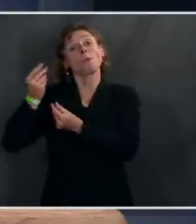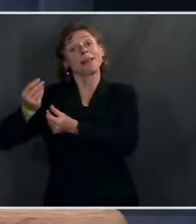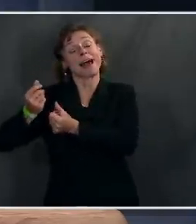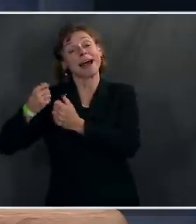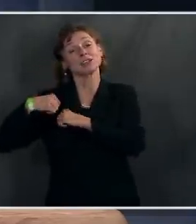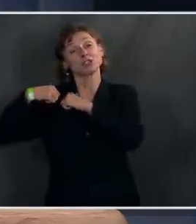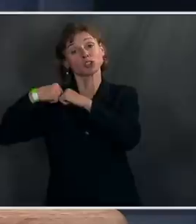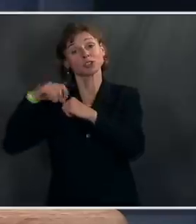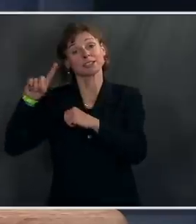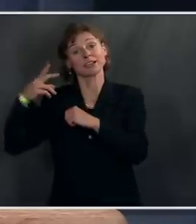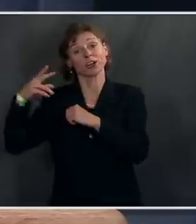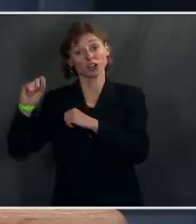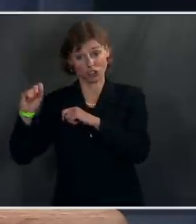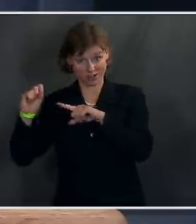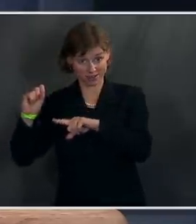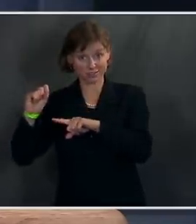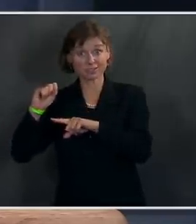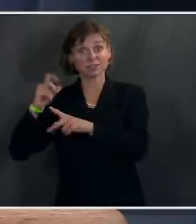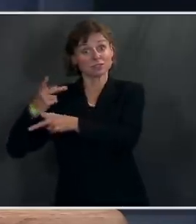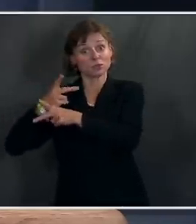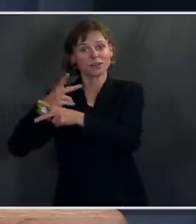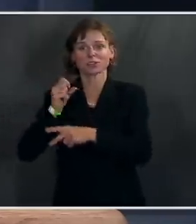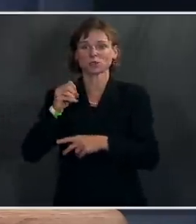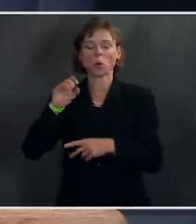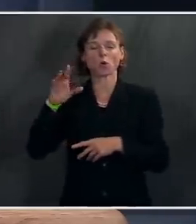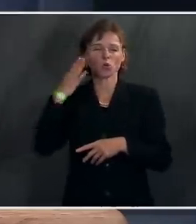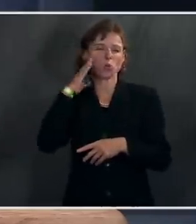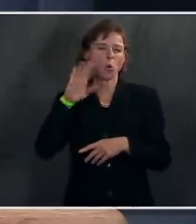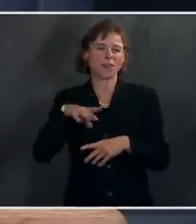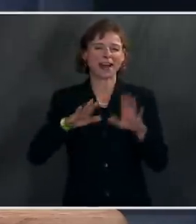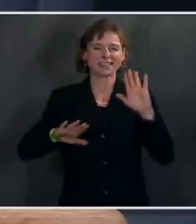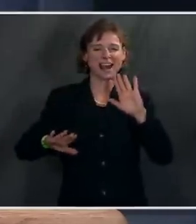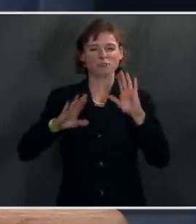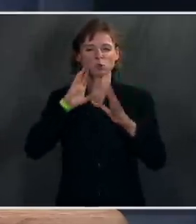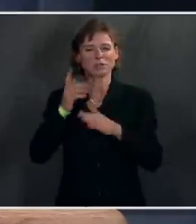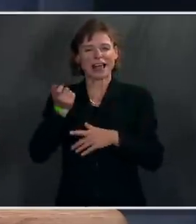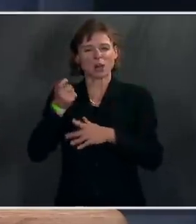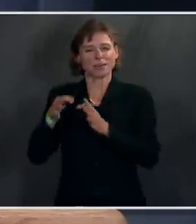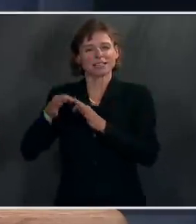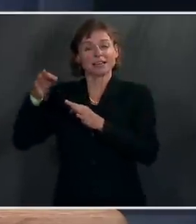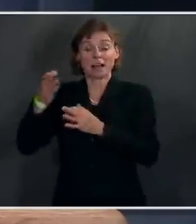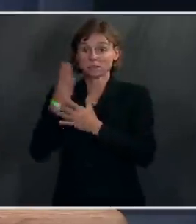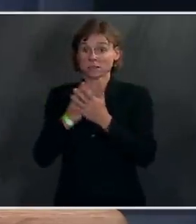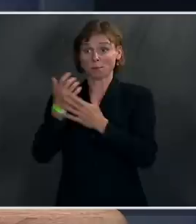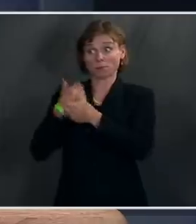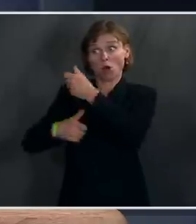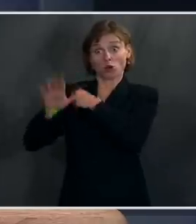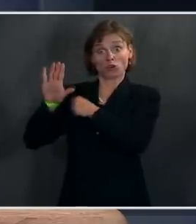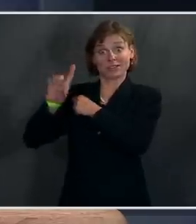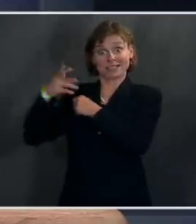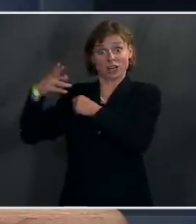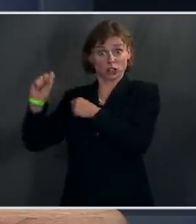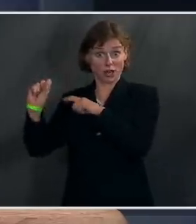his confirmation was a bit delayed. Some of those are going to be under his purview. And so, I point to them to also engage